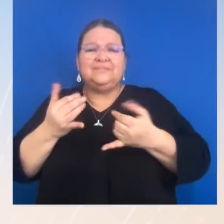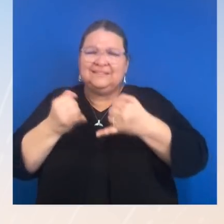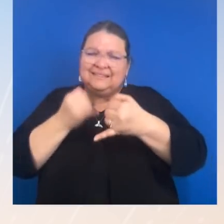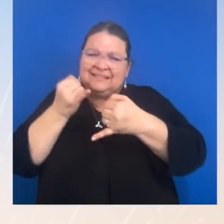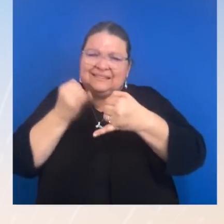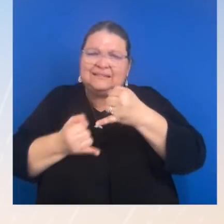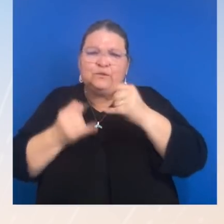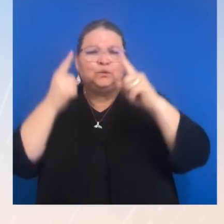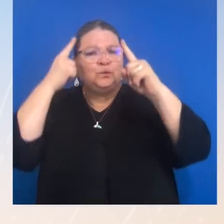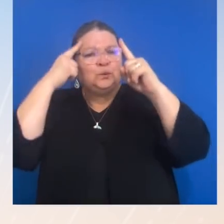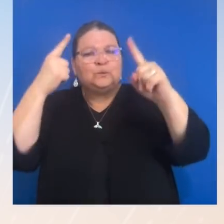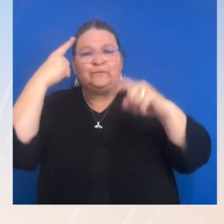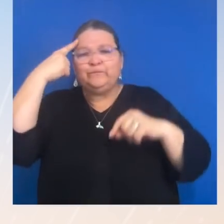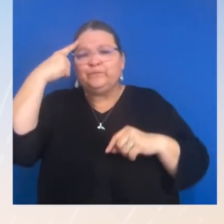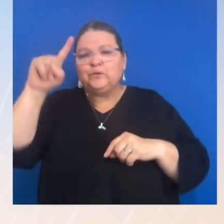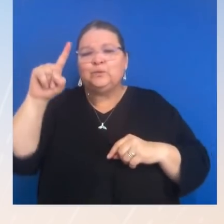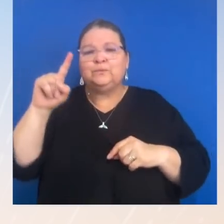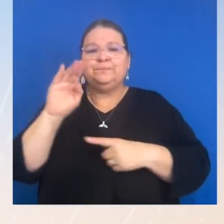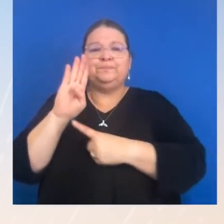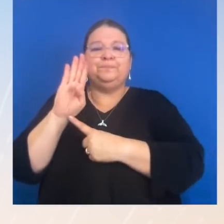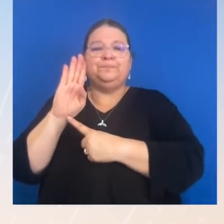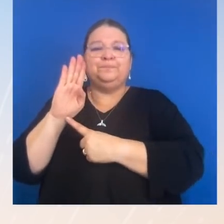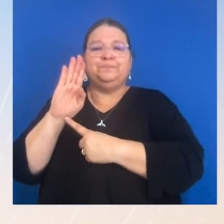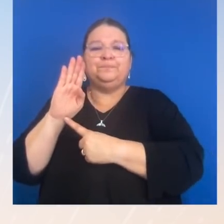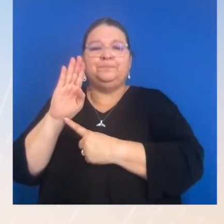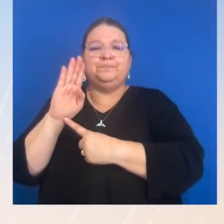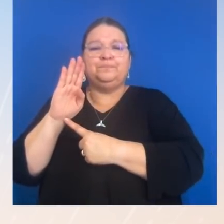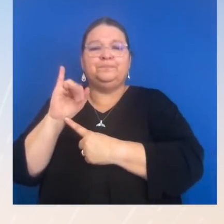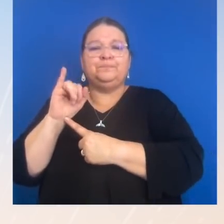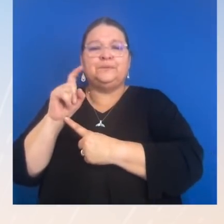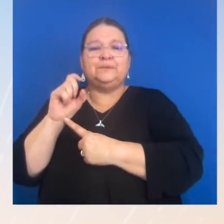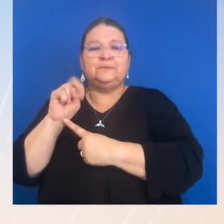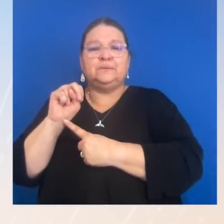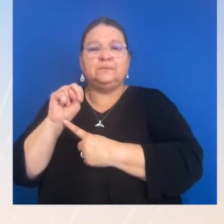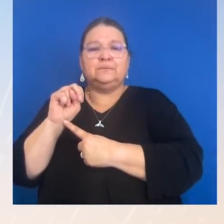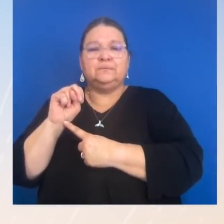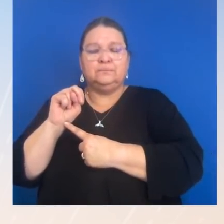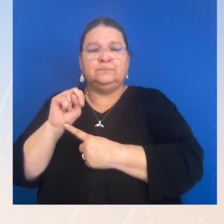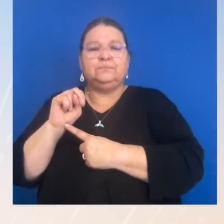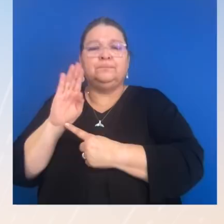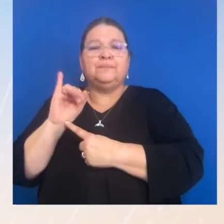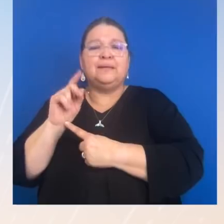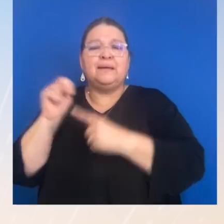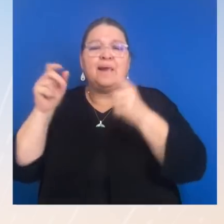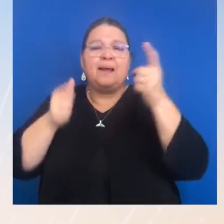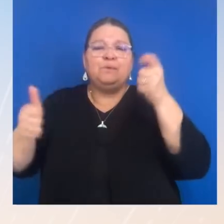the end goal of the -- of the war? The Press: Resolution for Brittney Griner -- Ms. Psaki: Oh -- The Press: -- in the midst of all of this.